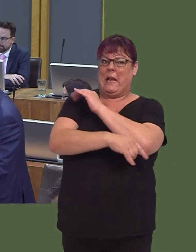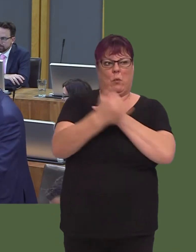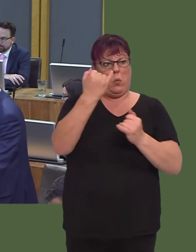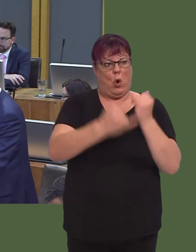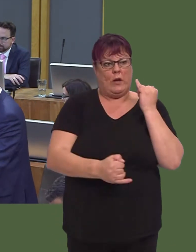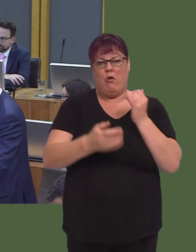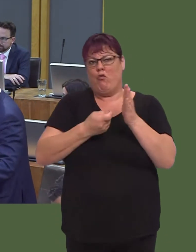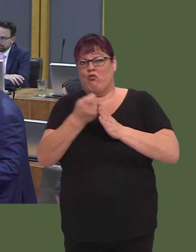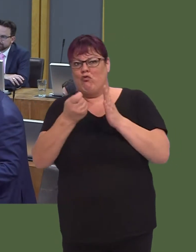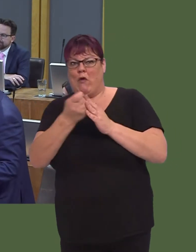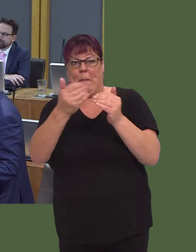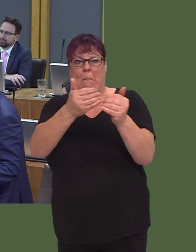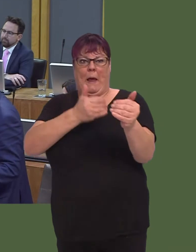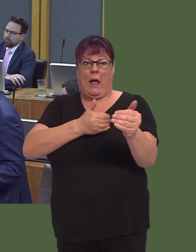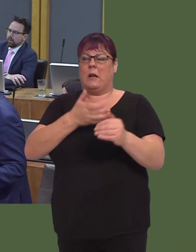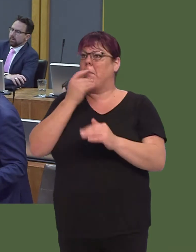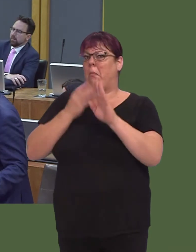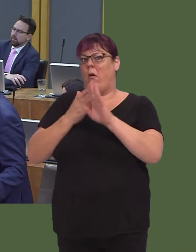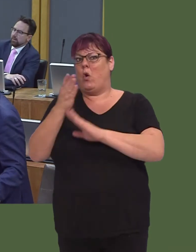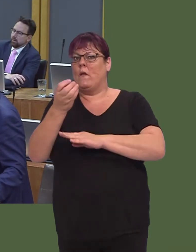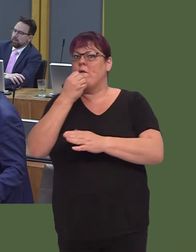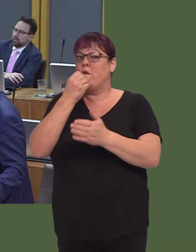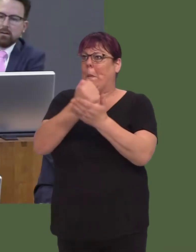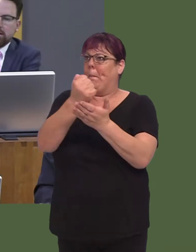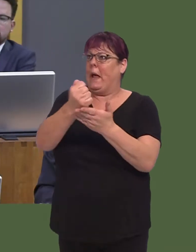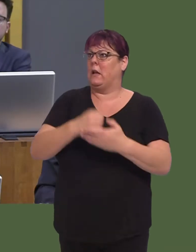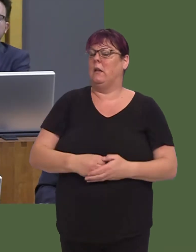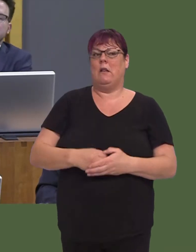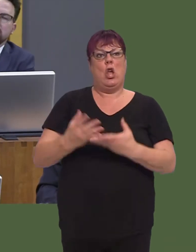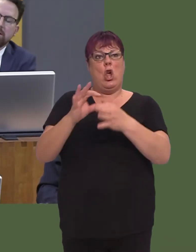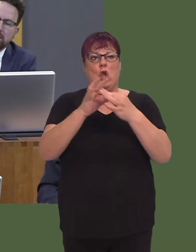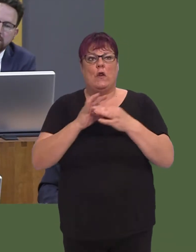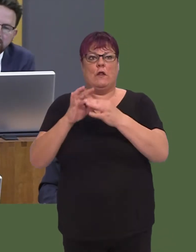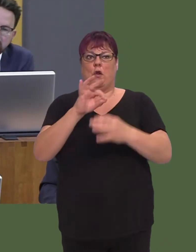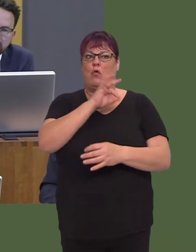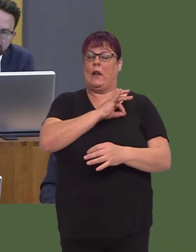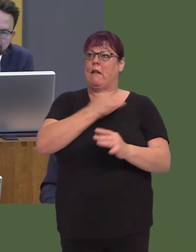in debt and rent arrears, more and more people needing to use food banks and a universal